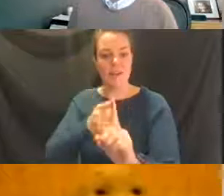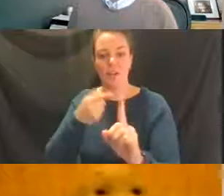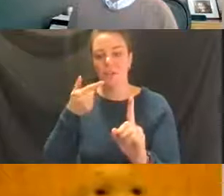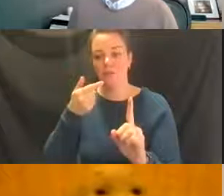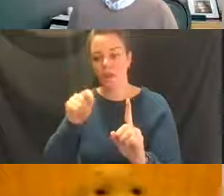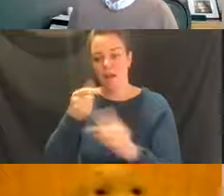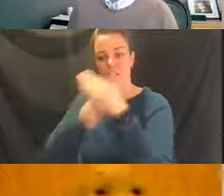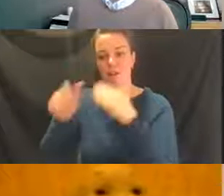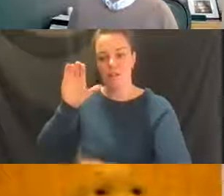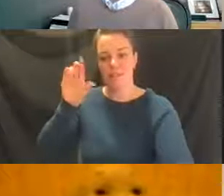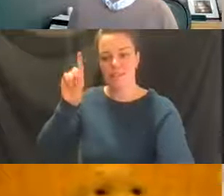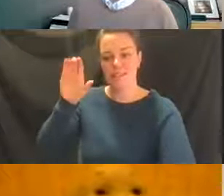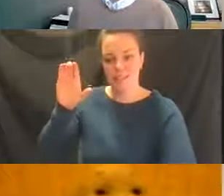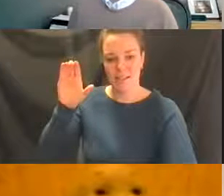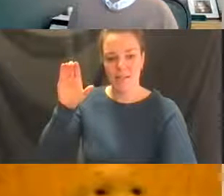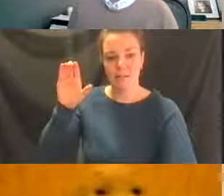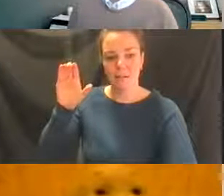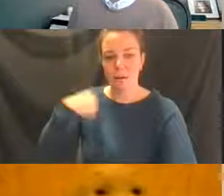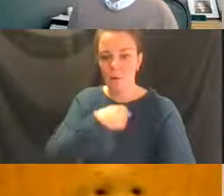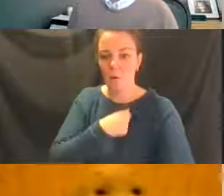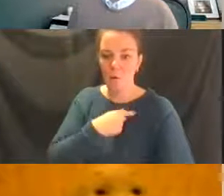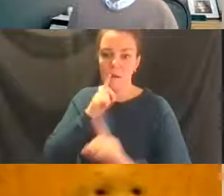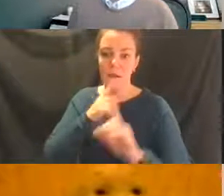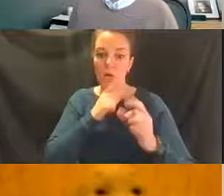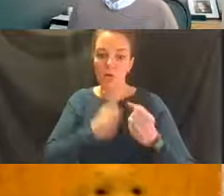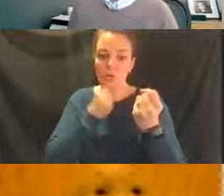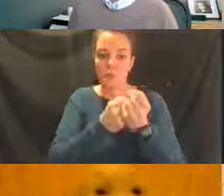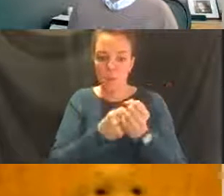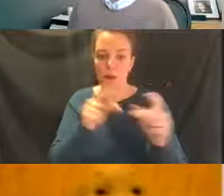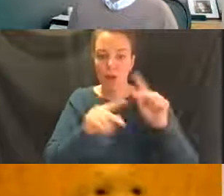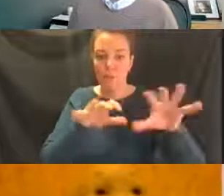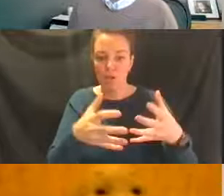the goal to support populations with a hybrid of Alzheimer's disease and other dementias